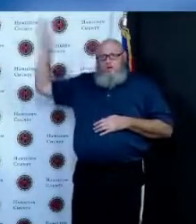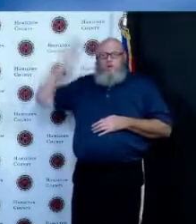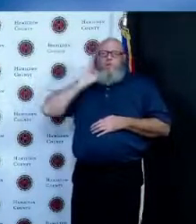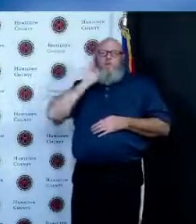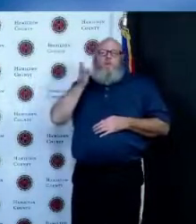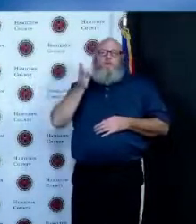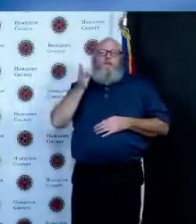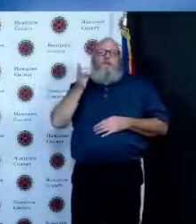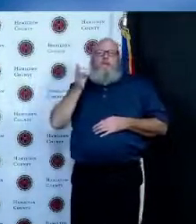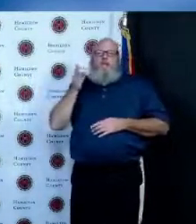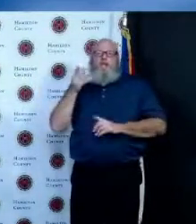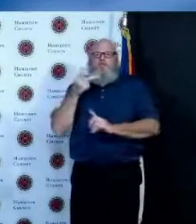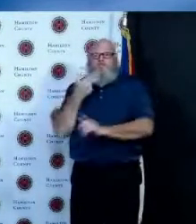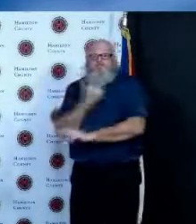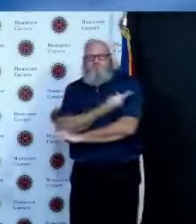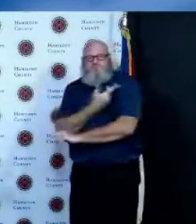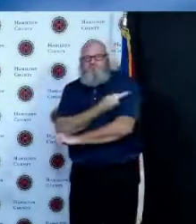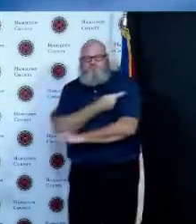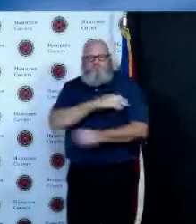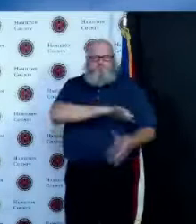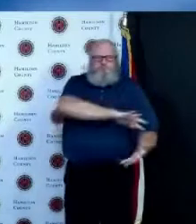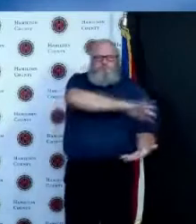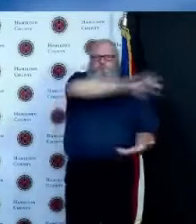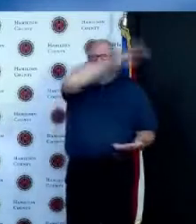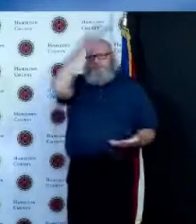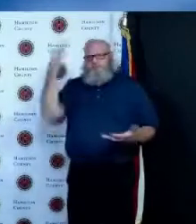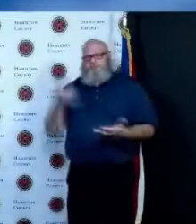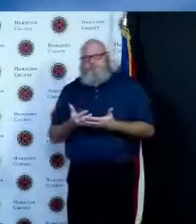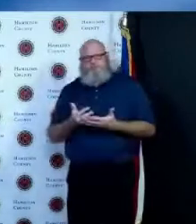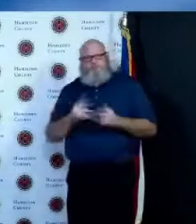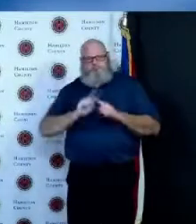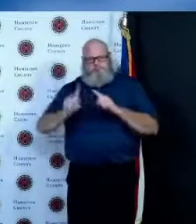we're going to be getting these things and they're supposed to be coming down the line